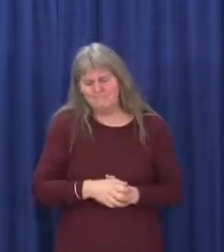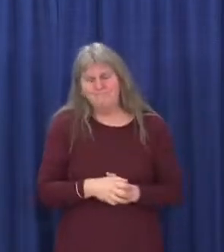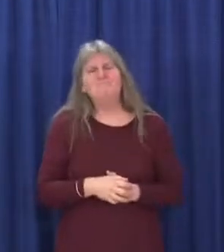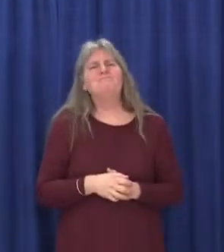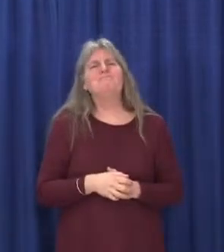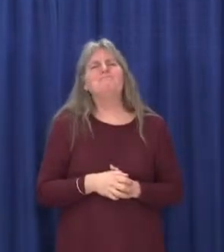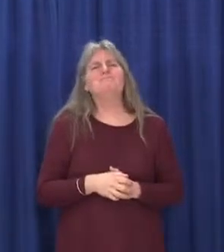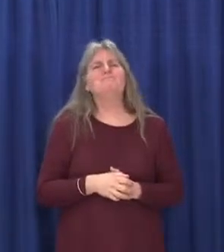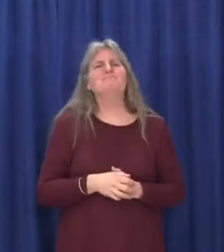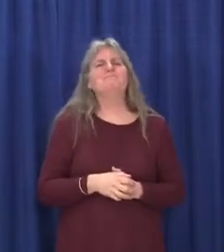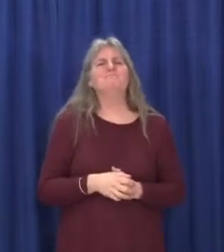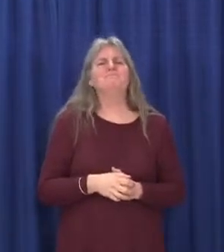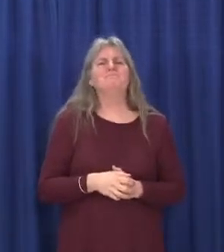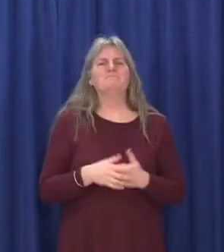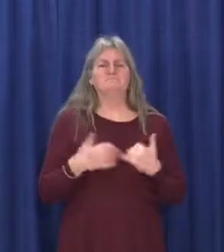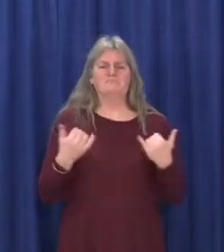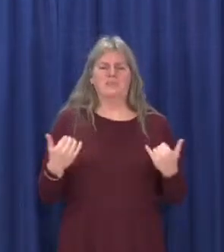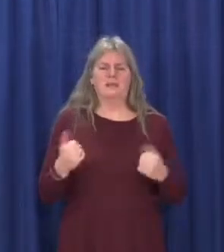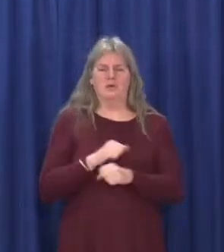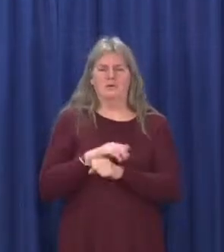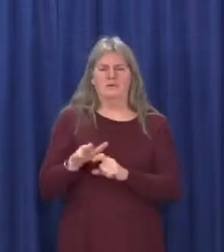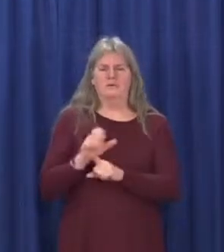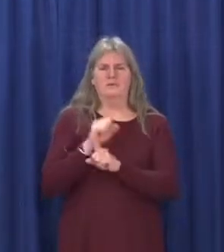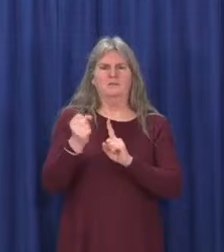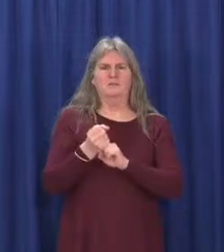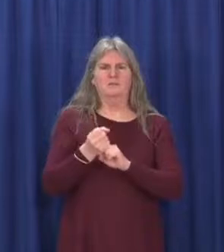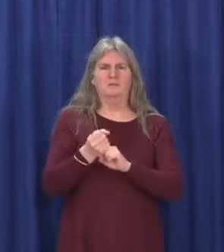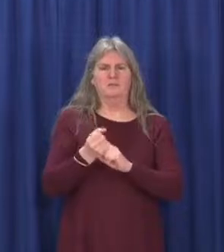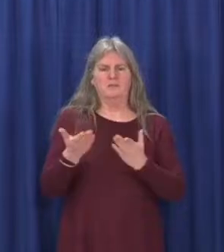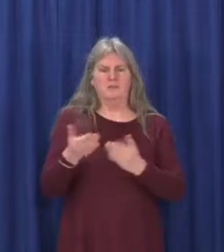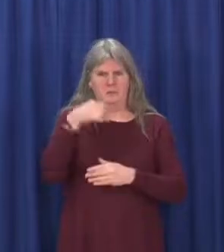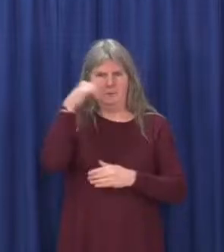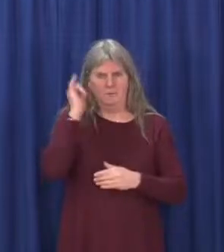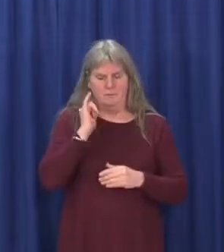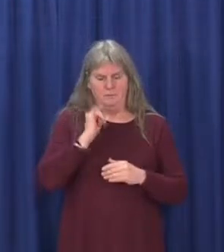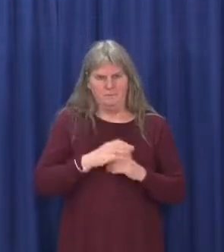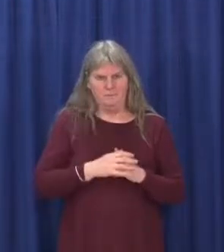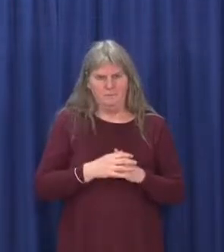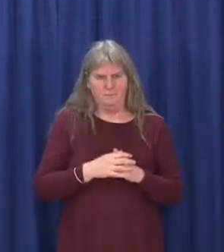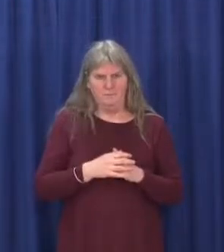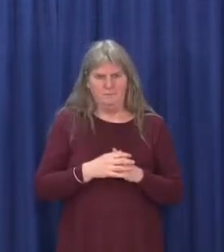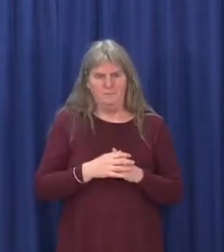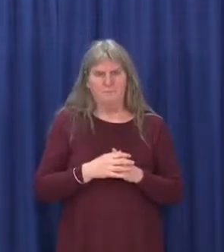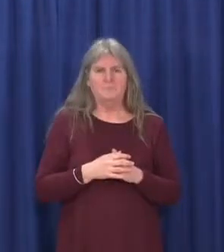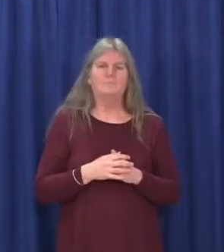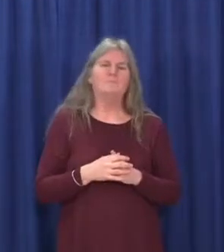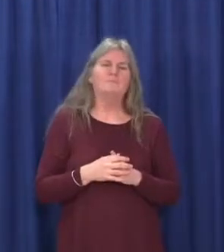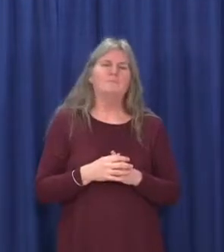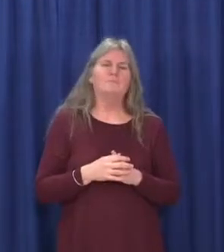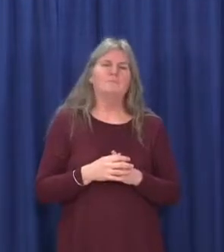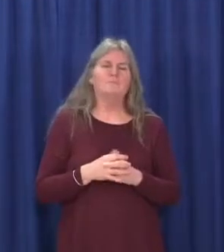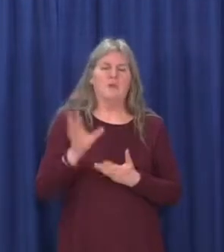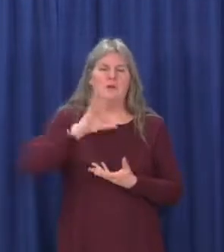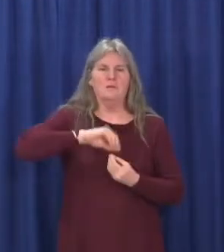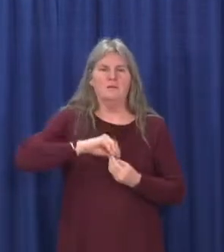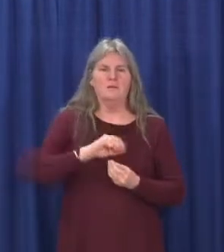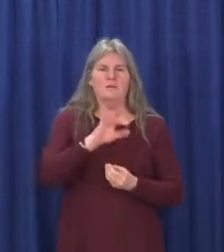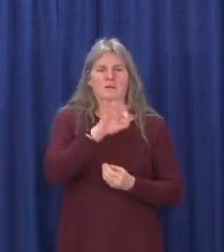Here's what's happening around the territory with COVID today. There are currently 99 active